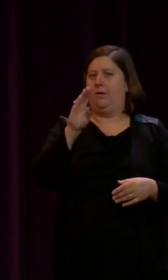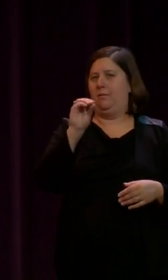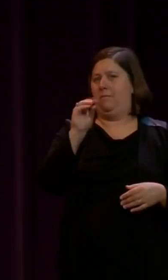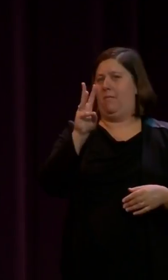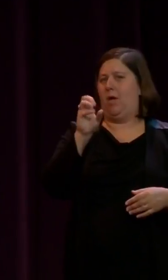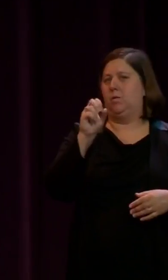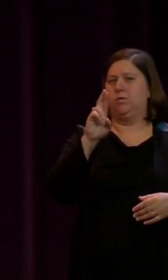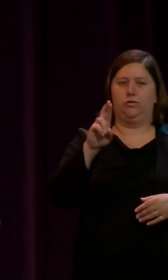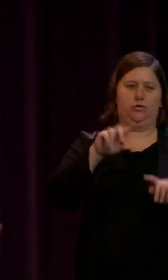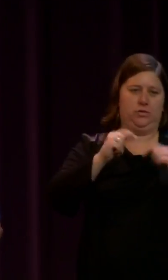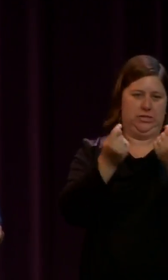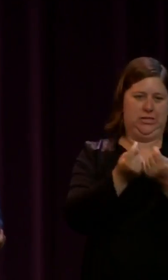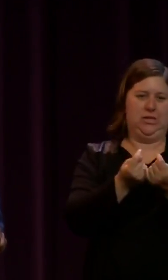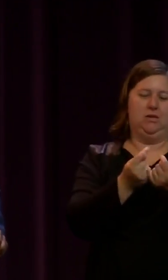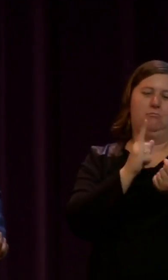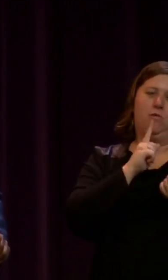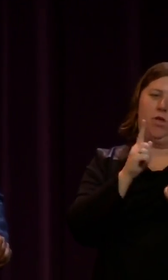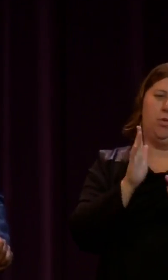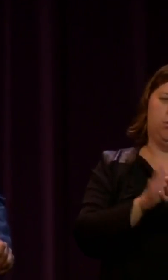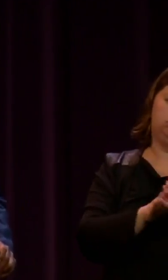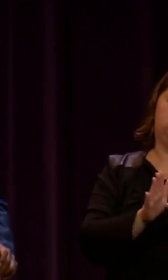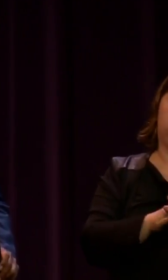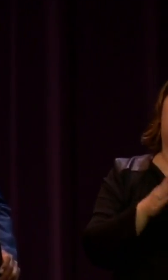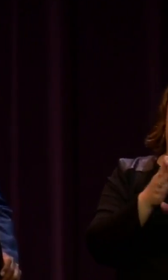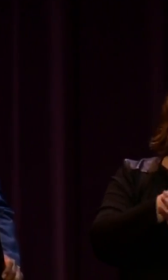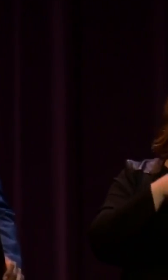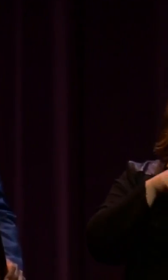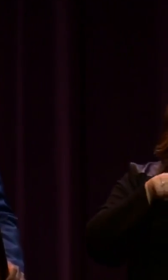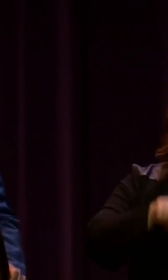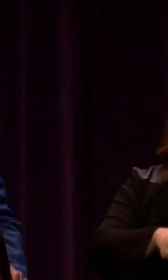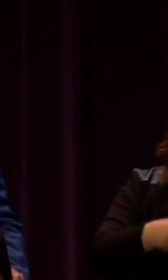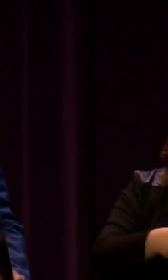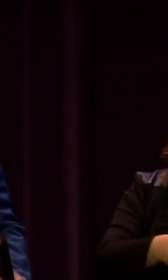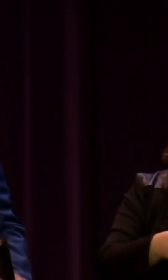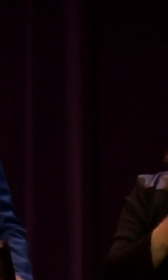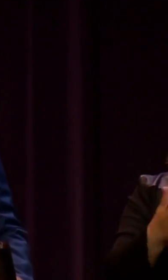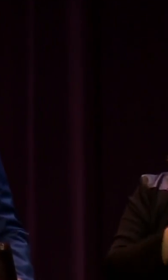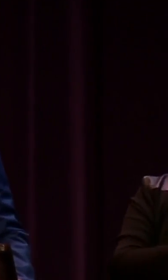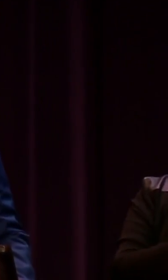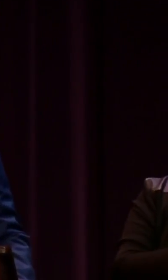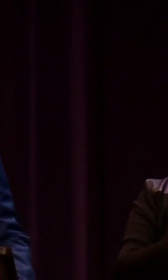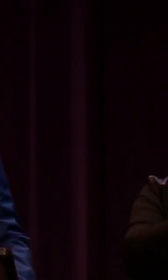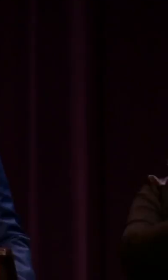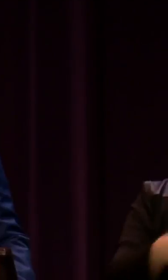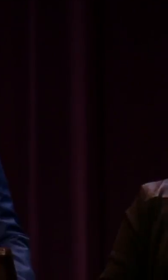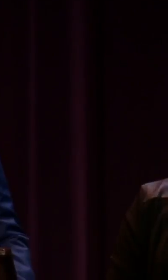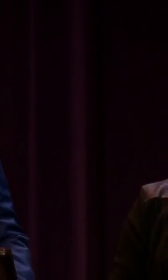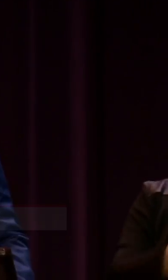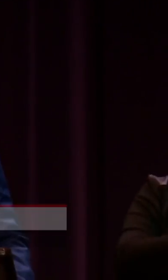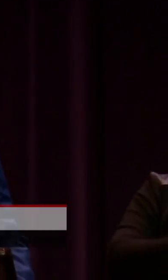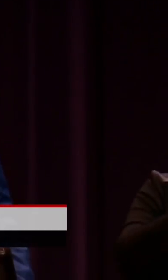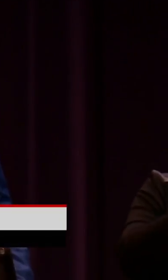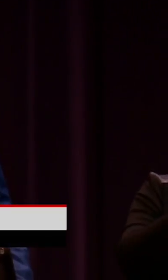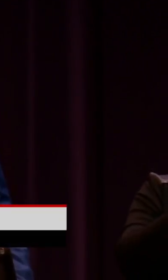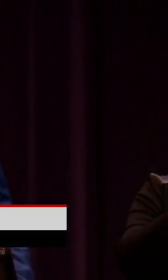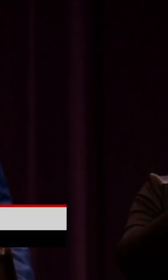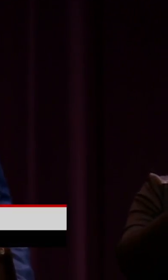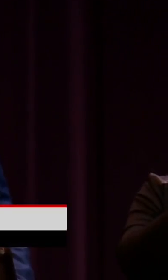IN PARTICULAR, I WANT TO REALLY GIVE A SHOUT OUT BEFORE I GET STARTED TO THE MAYOR'S SENIOR COUNSEL, BEVERLY PERRY WHO HAS